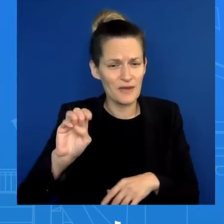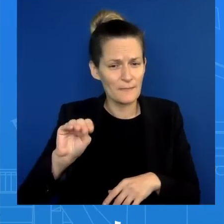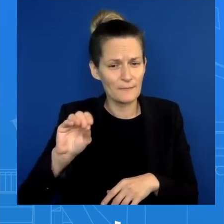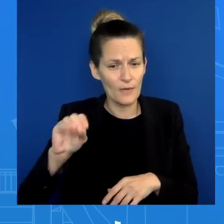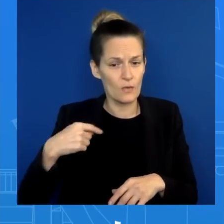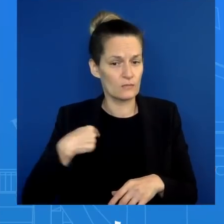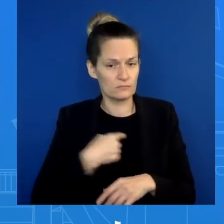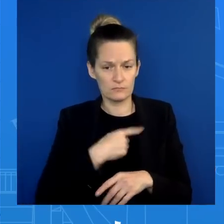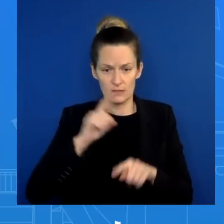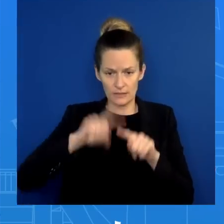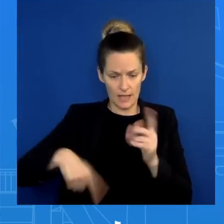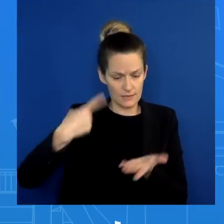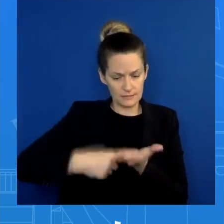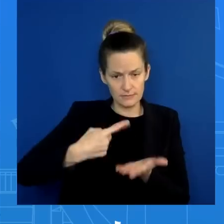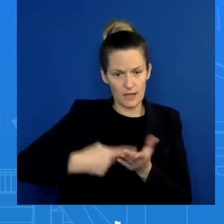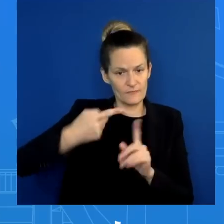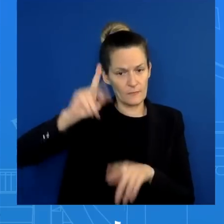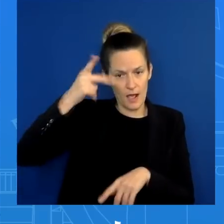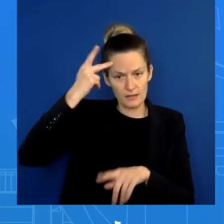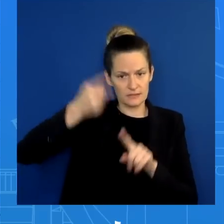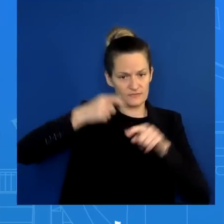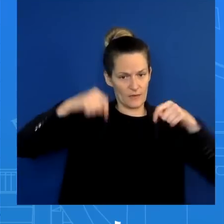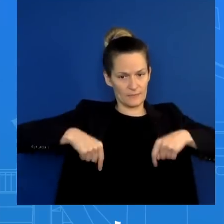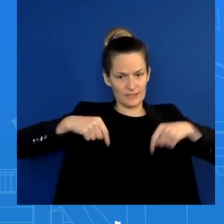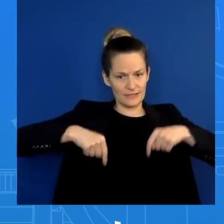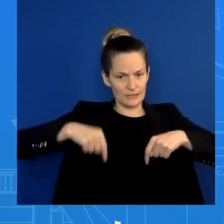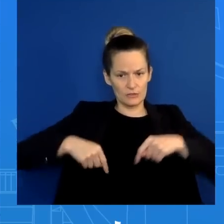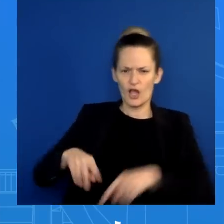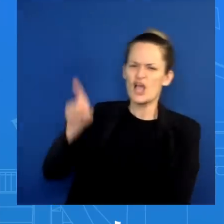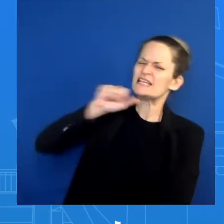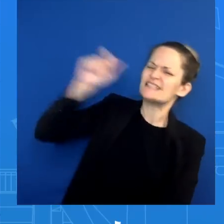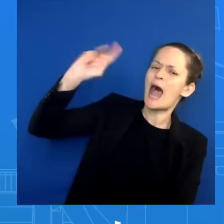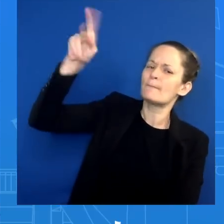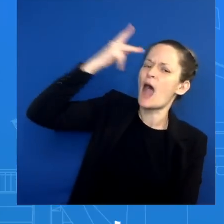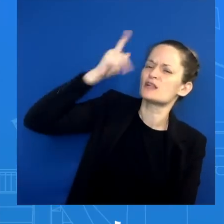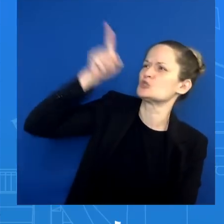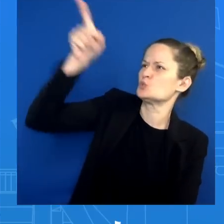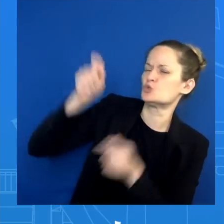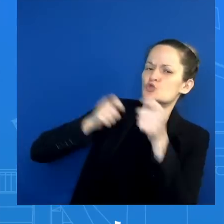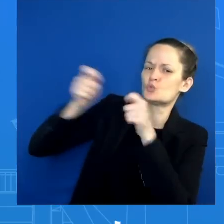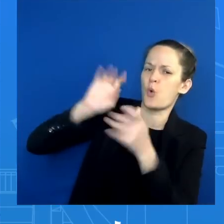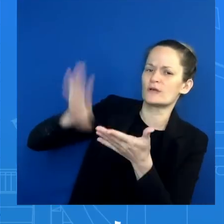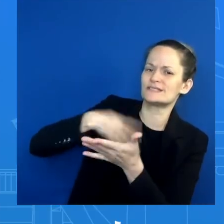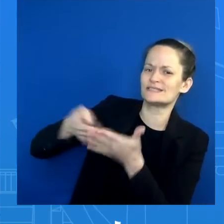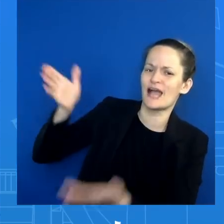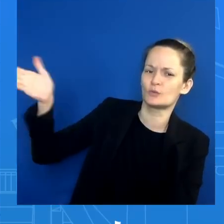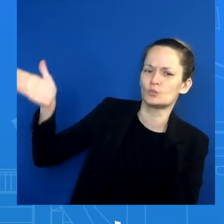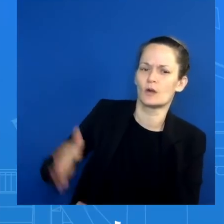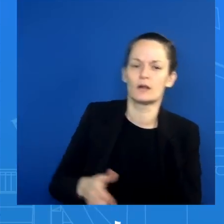Well, no, you asked me, you know, all this. No, no. But you asked me when you specifically asked me how much is he going to get out there to campaign?